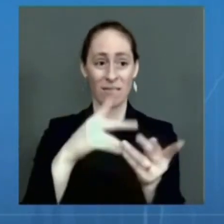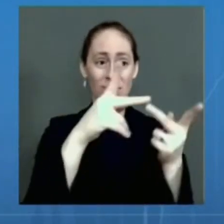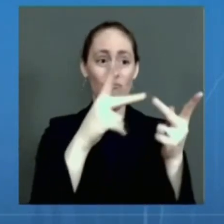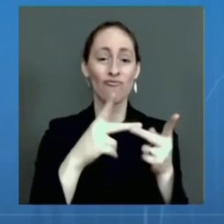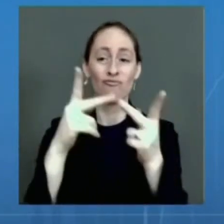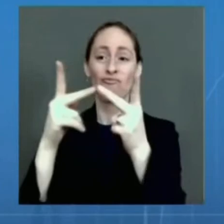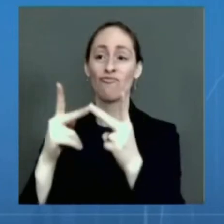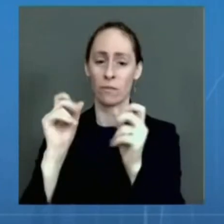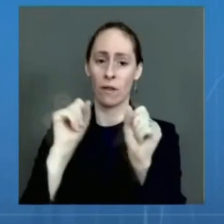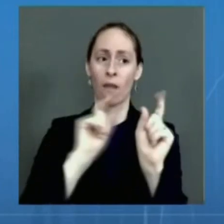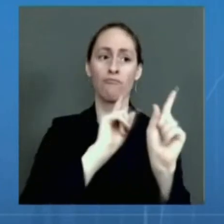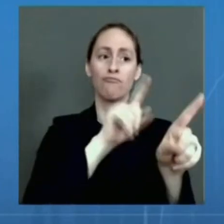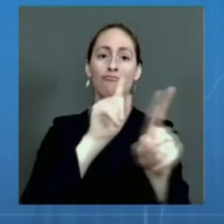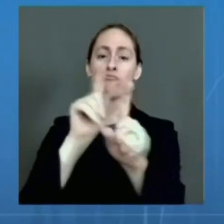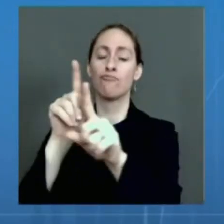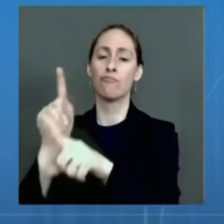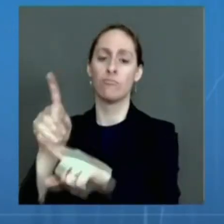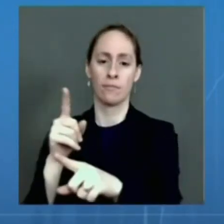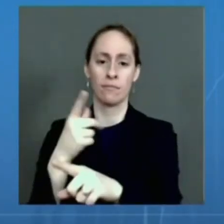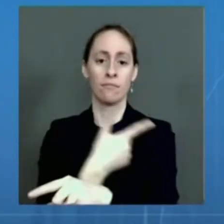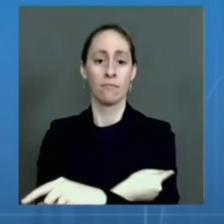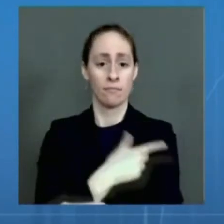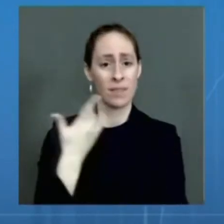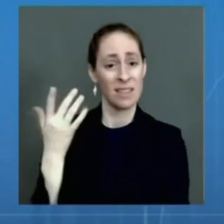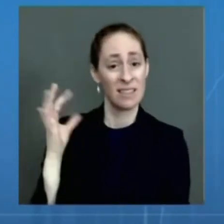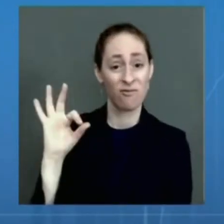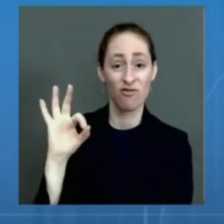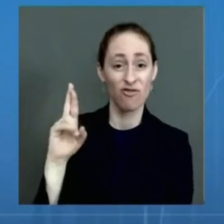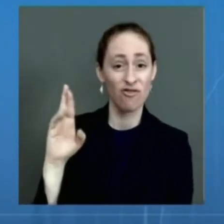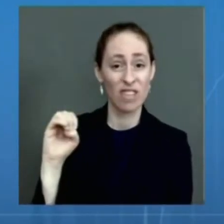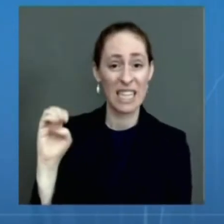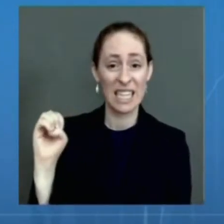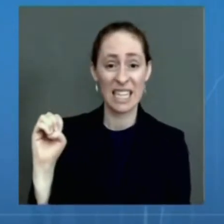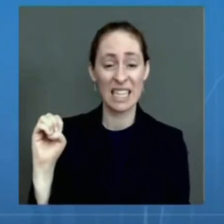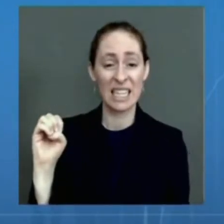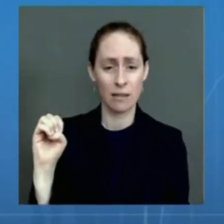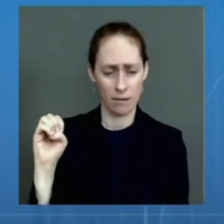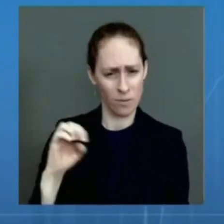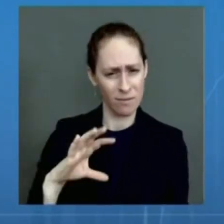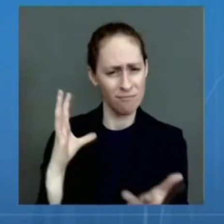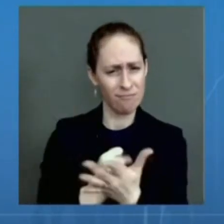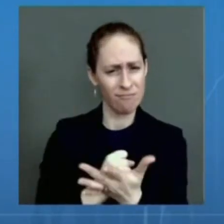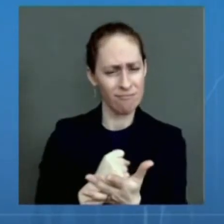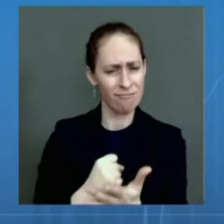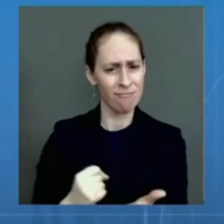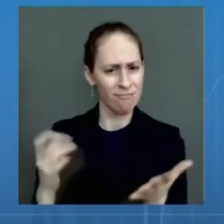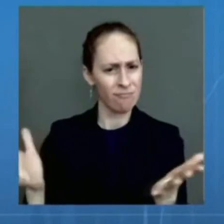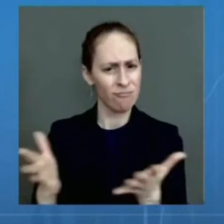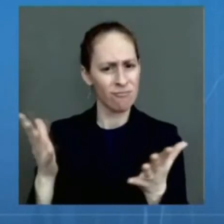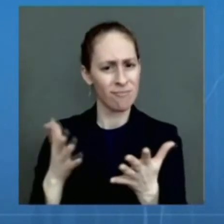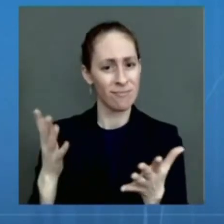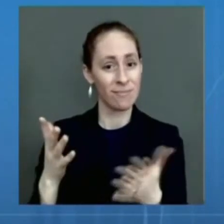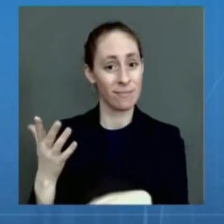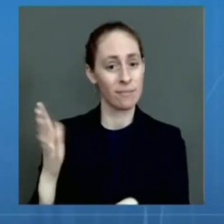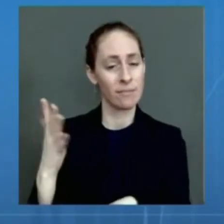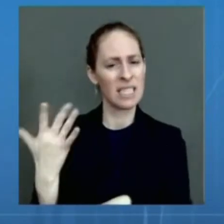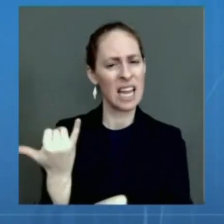AGO 90,000 SITES THAT ARE CONVENIENT AND AS YOU KNOW GETTING A BOOSTER SHOT IS FREE